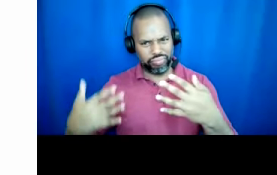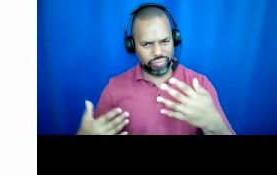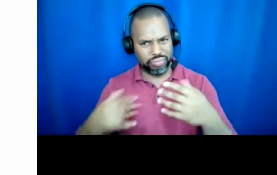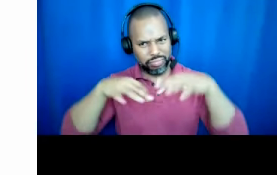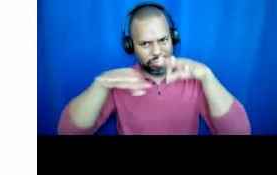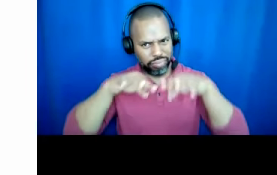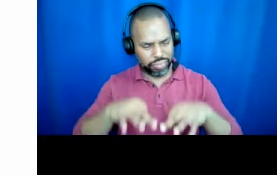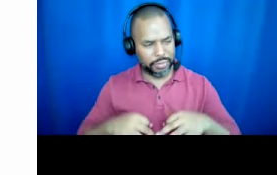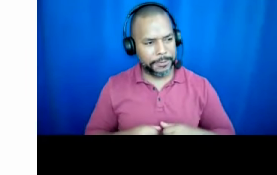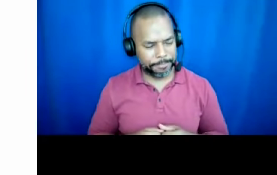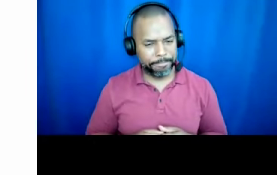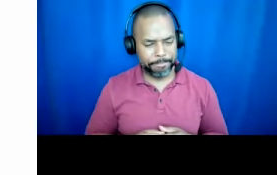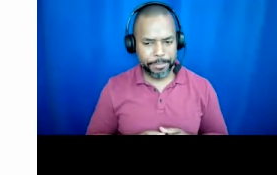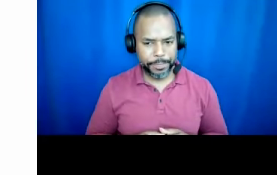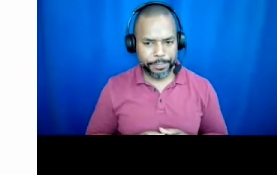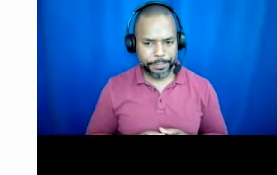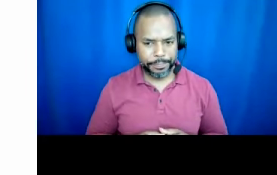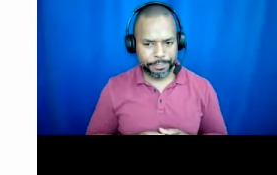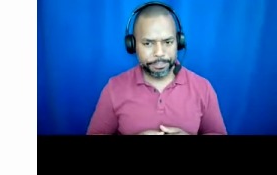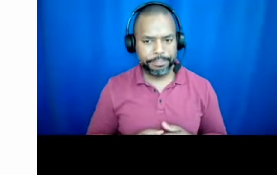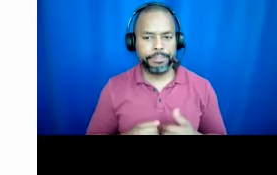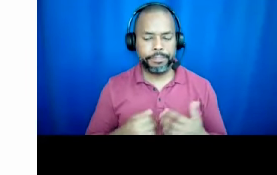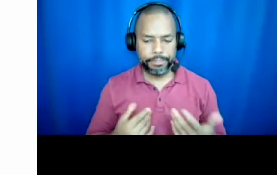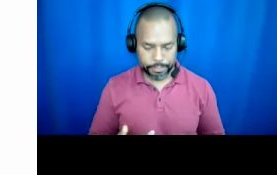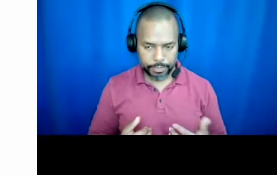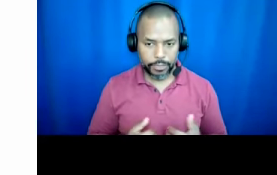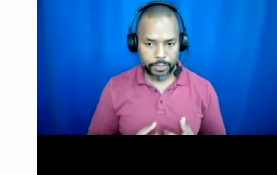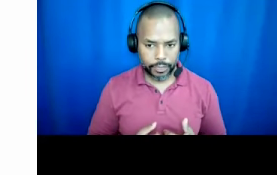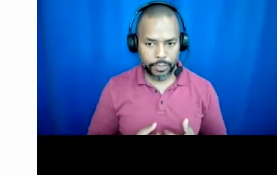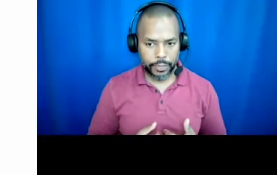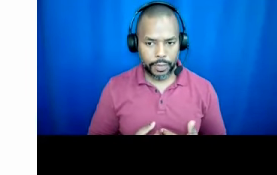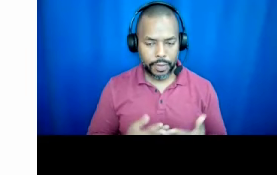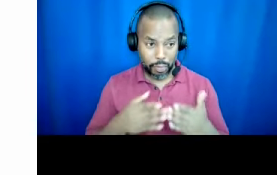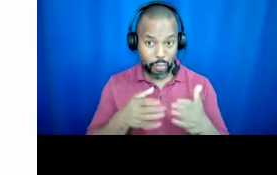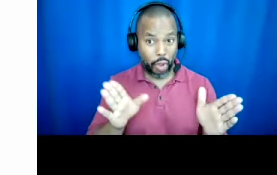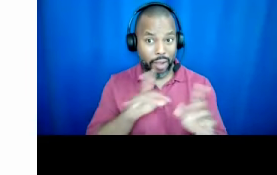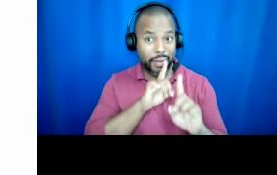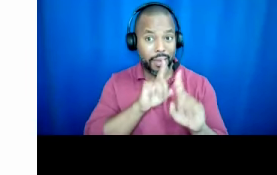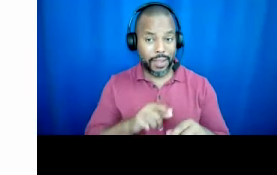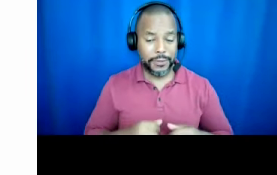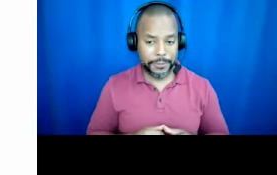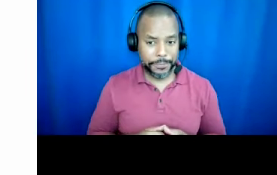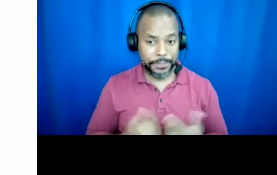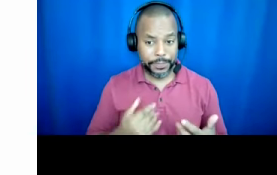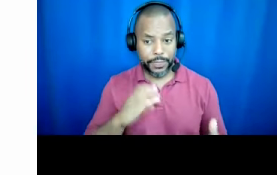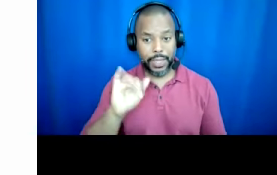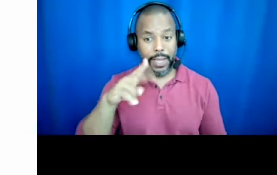The broad answer I will give is that campus improvement forms